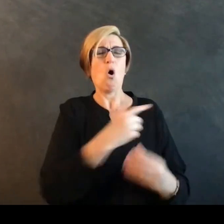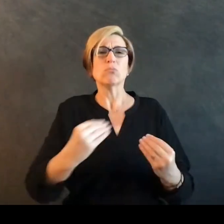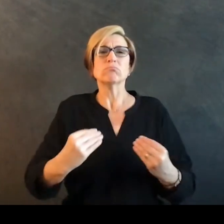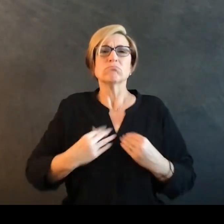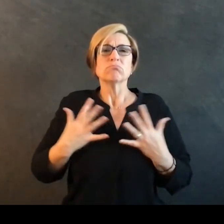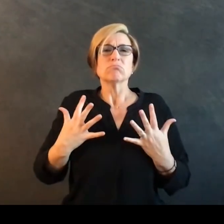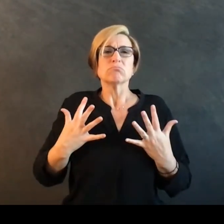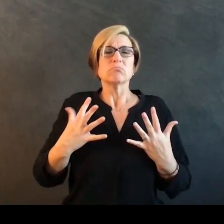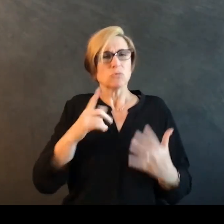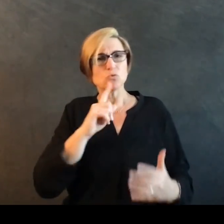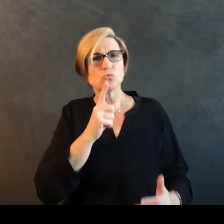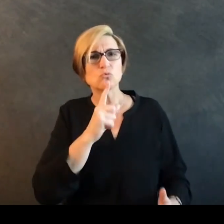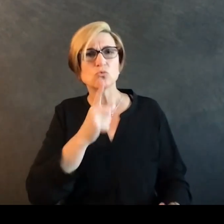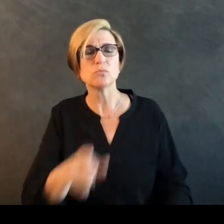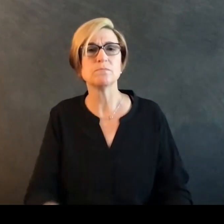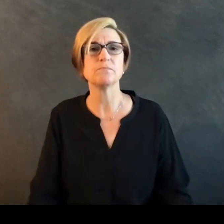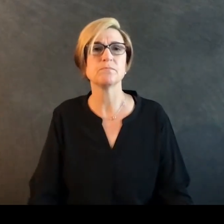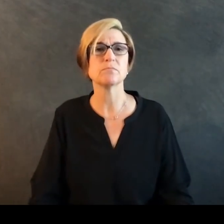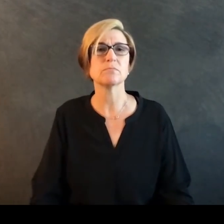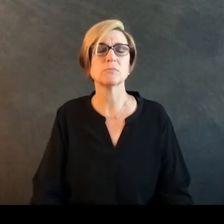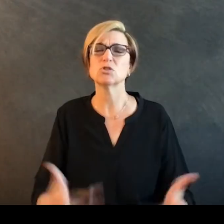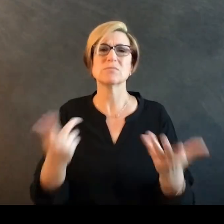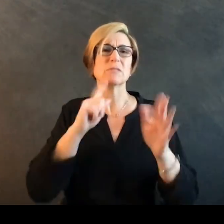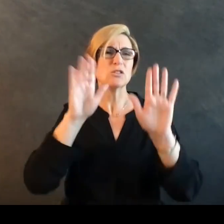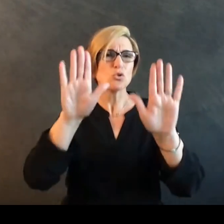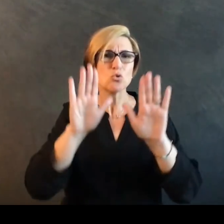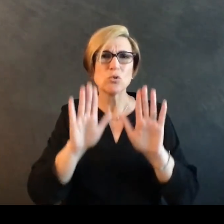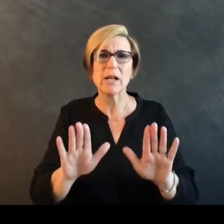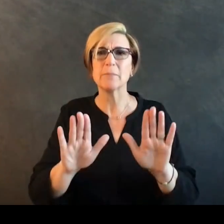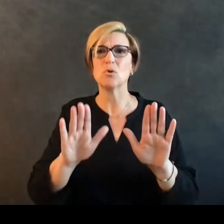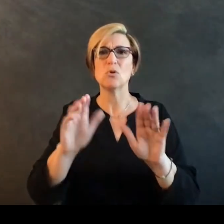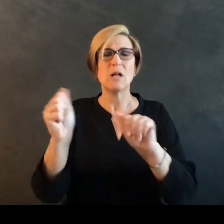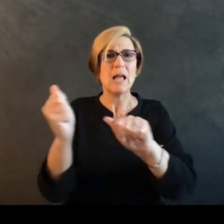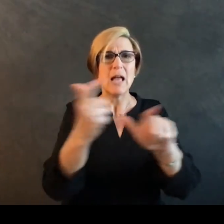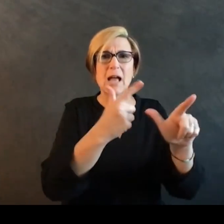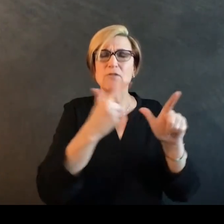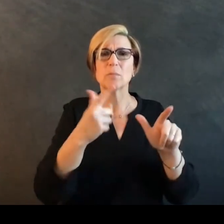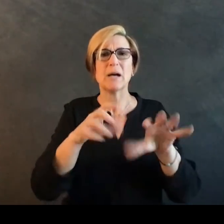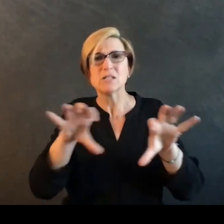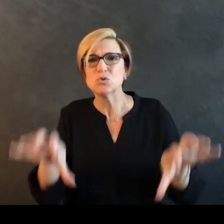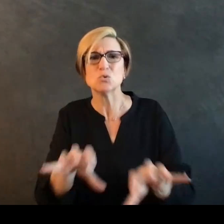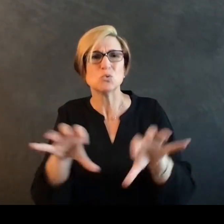it's incredible the job that everybody's been doing everybody they don't sleep